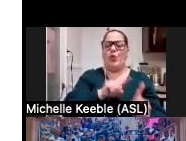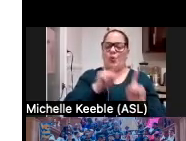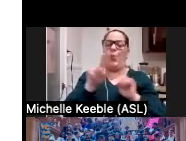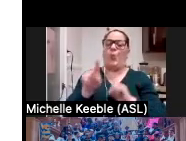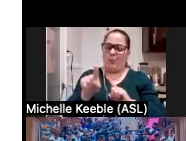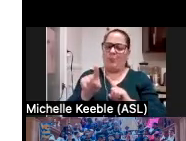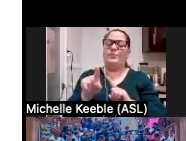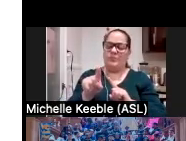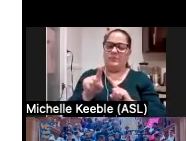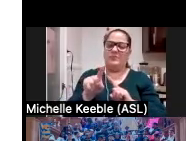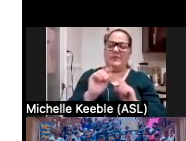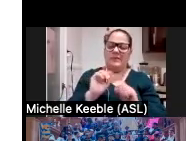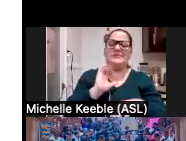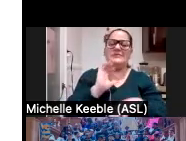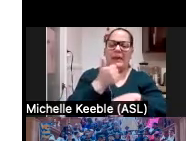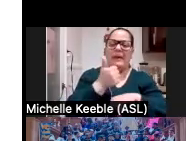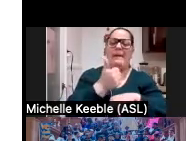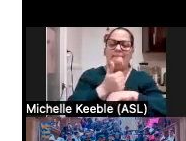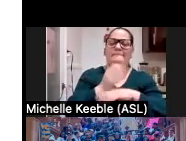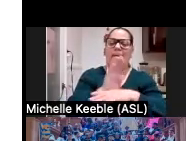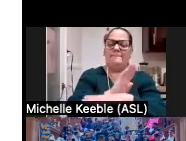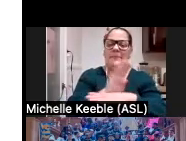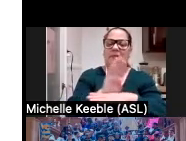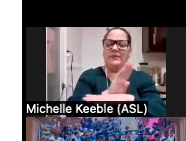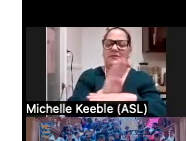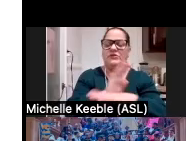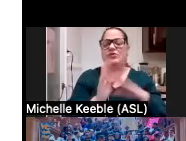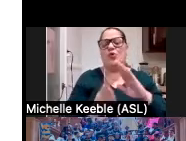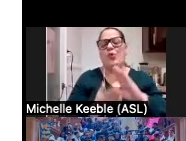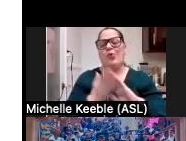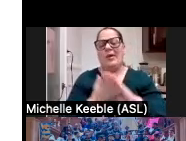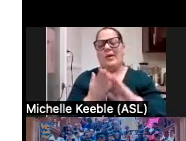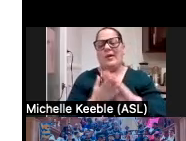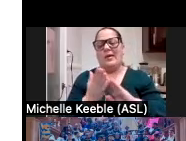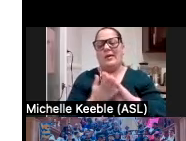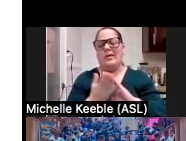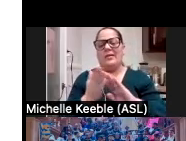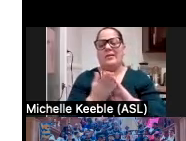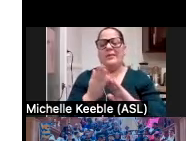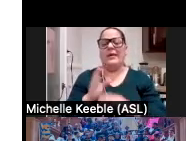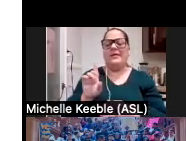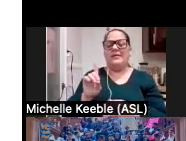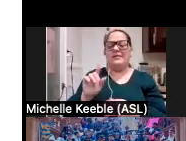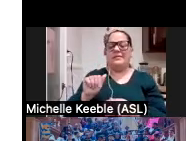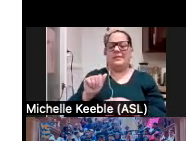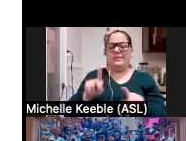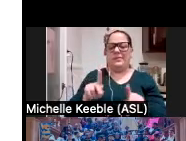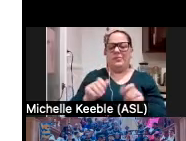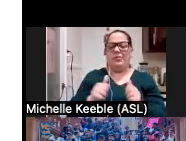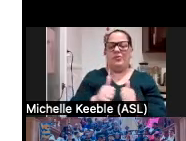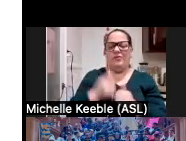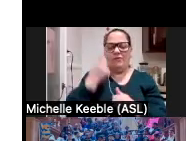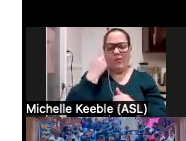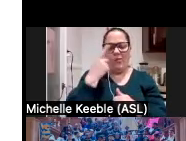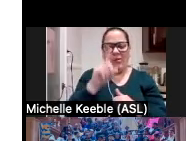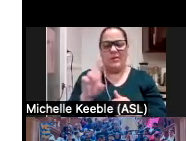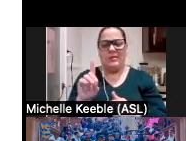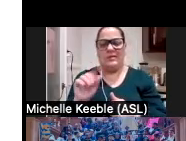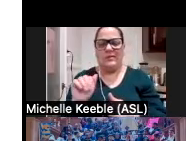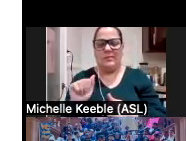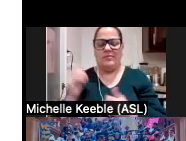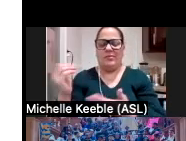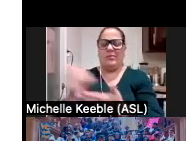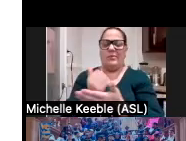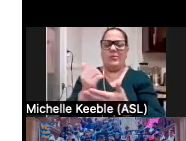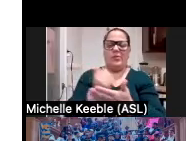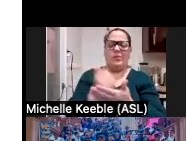build an enterprise run by and for people with disabilities um as a for-profit enterprise. And